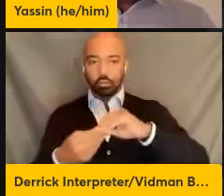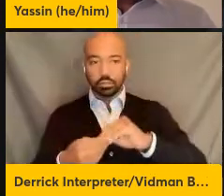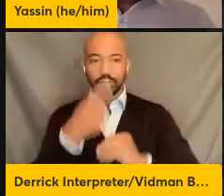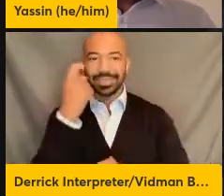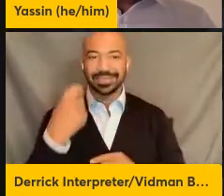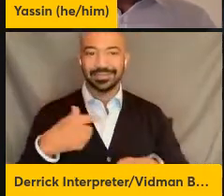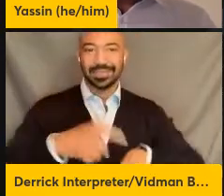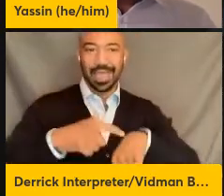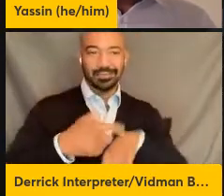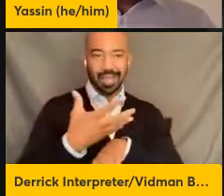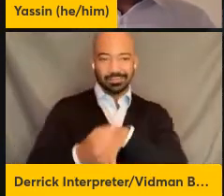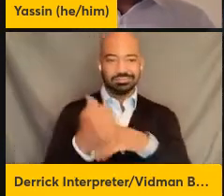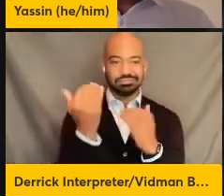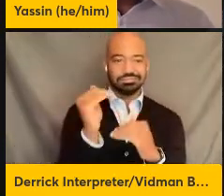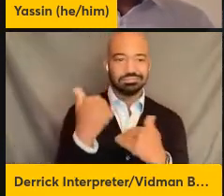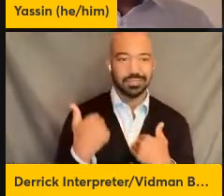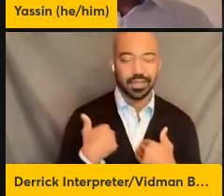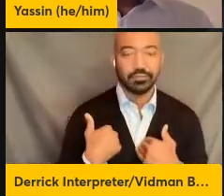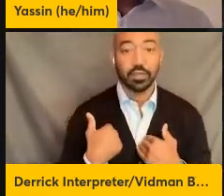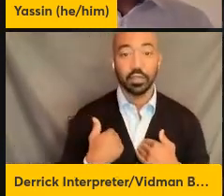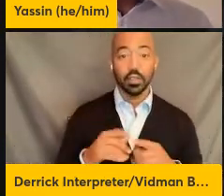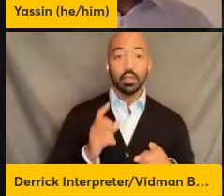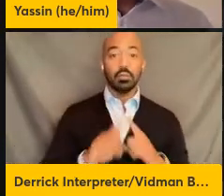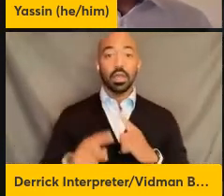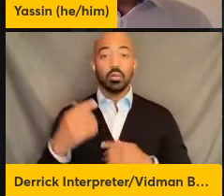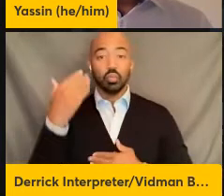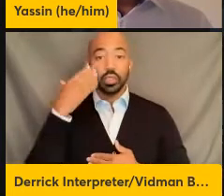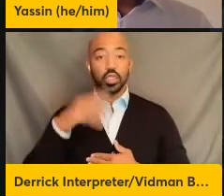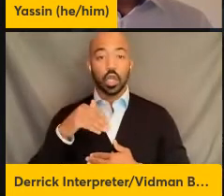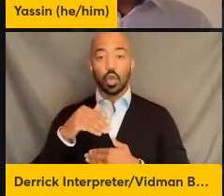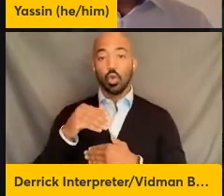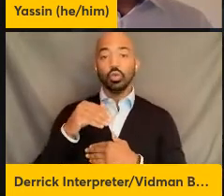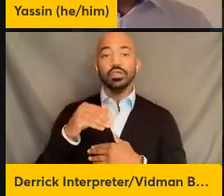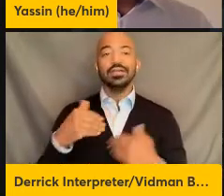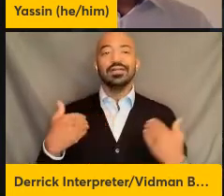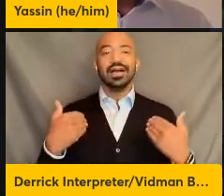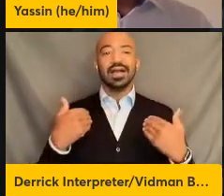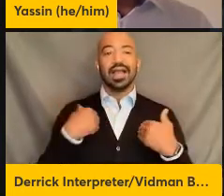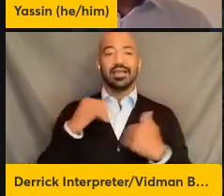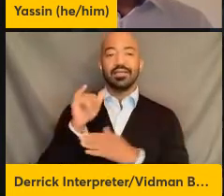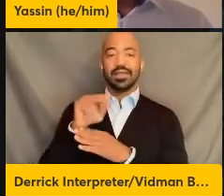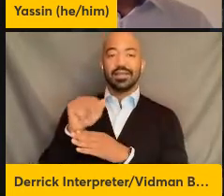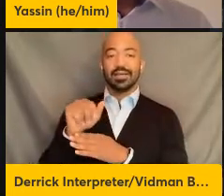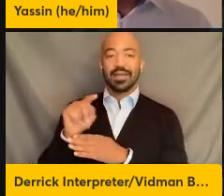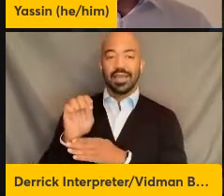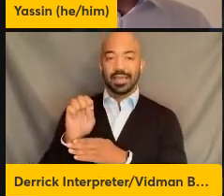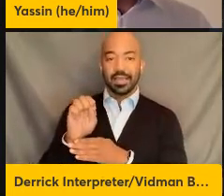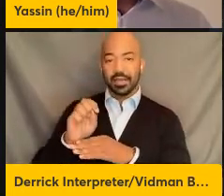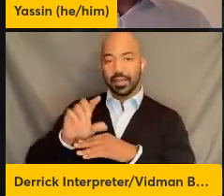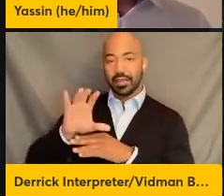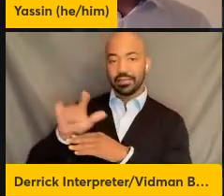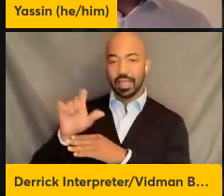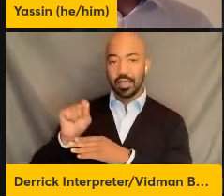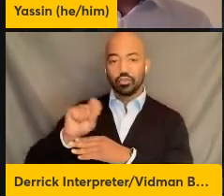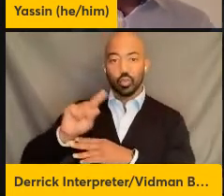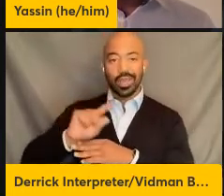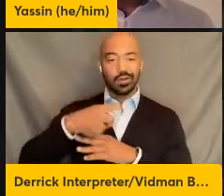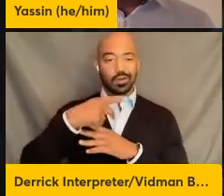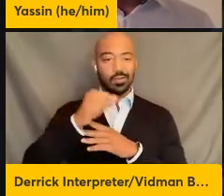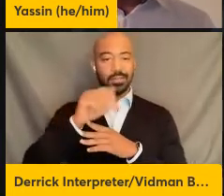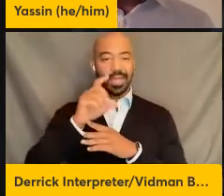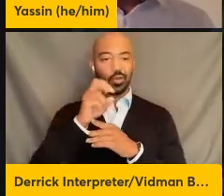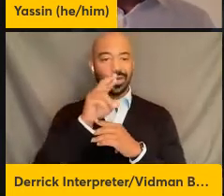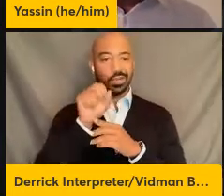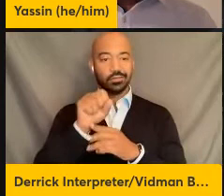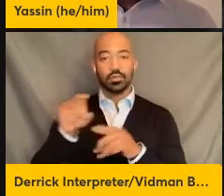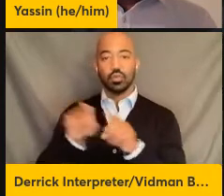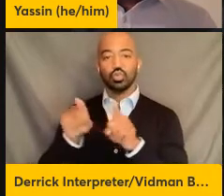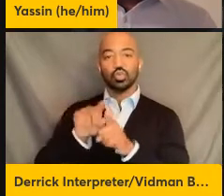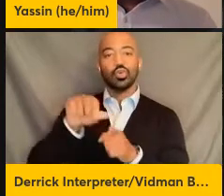that innate lymphoid cells, they reside in the pancreas, and they present there, as well as adaptive immune cells. They don't